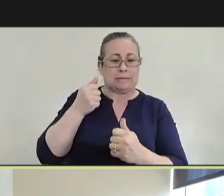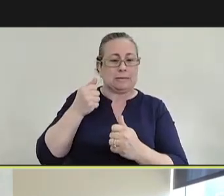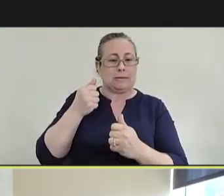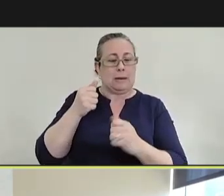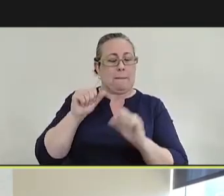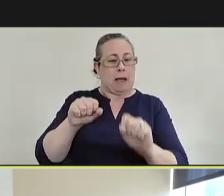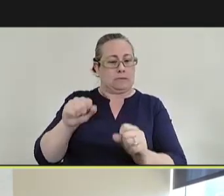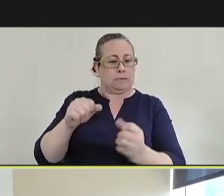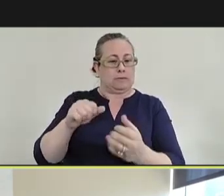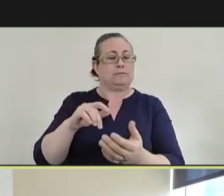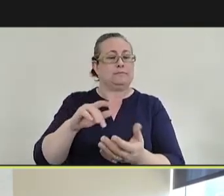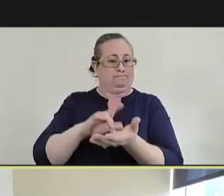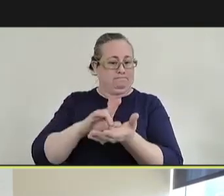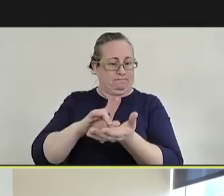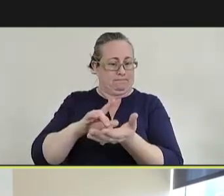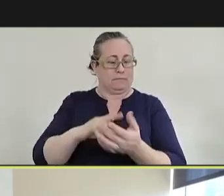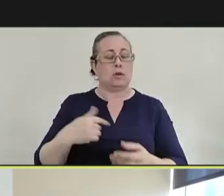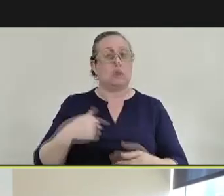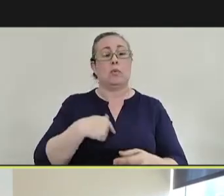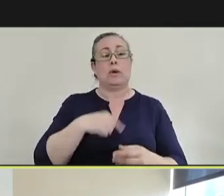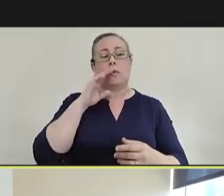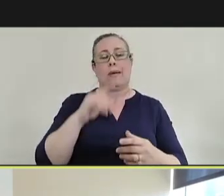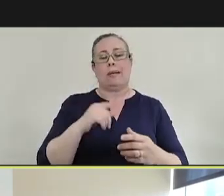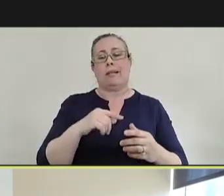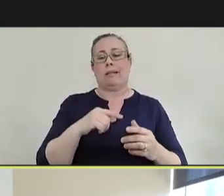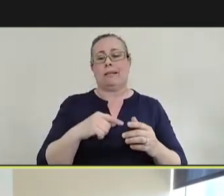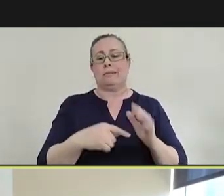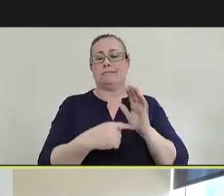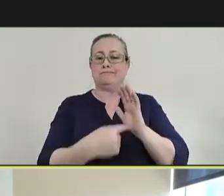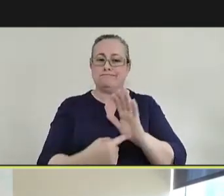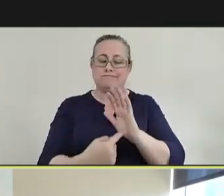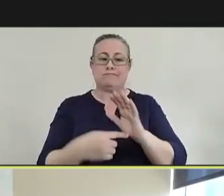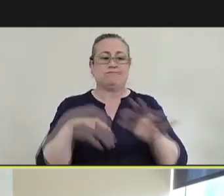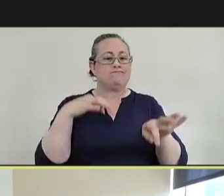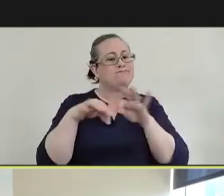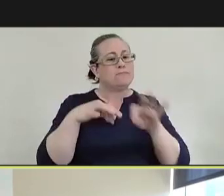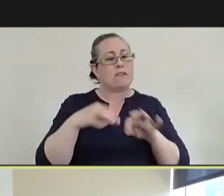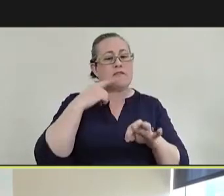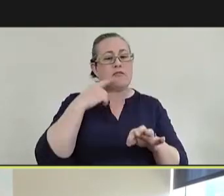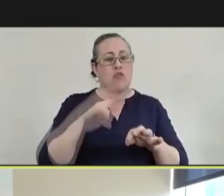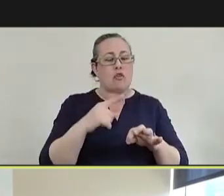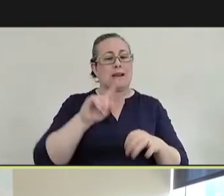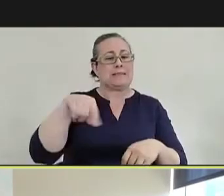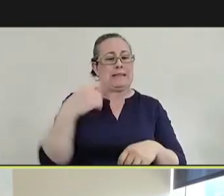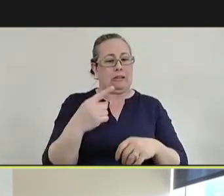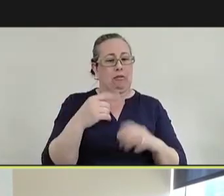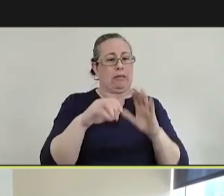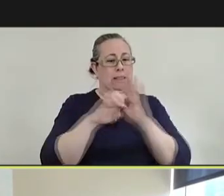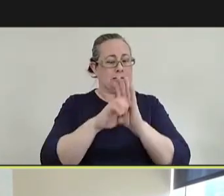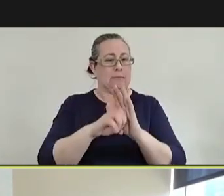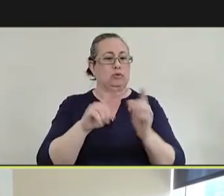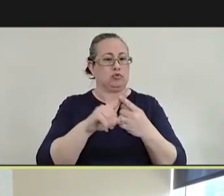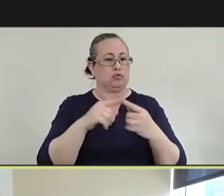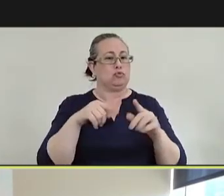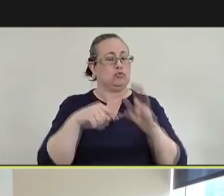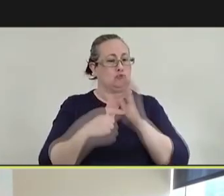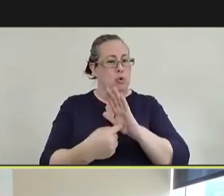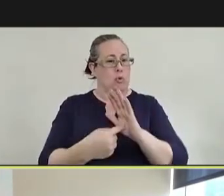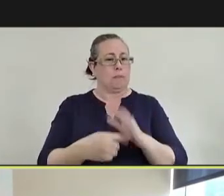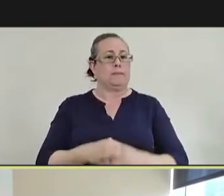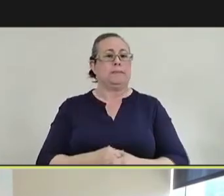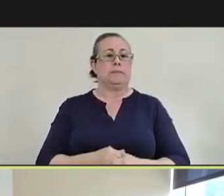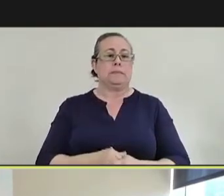of these and provide a single example of a tool for each of these modules. So next slide, please.